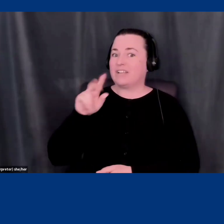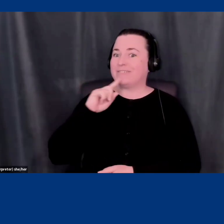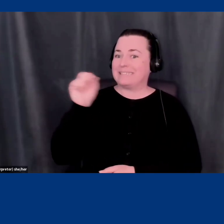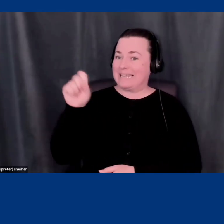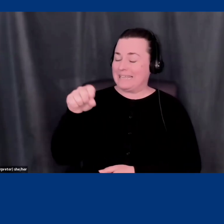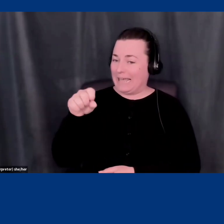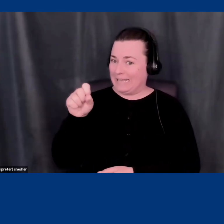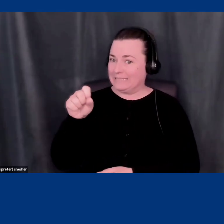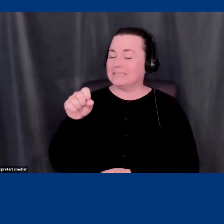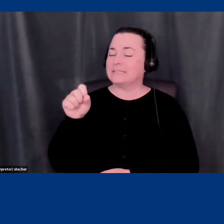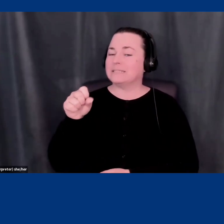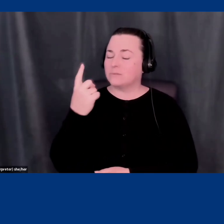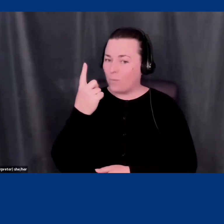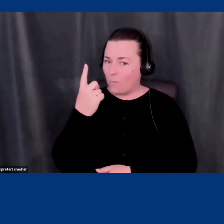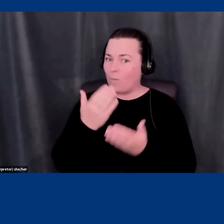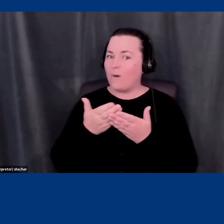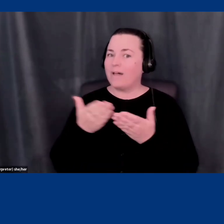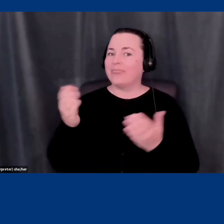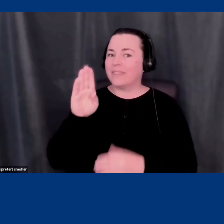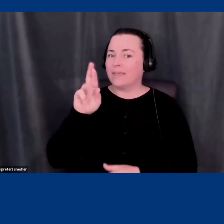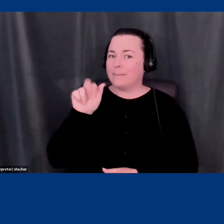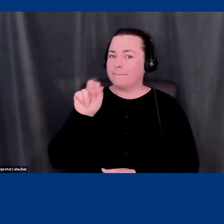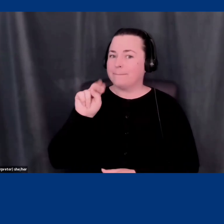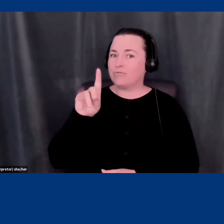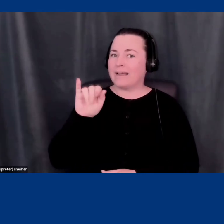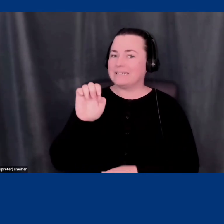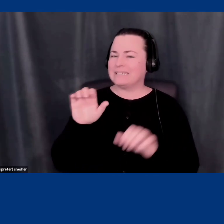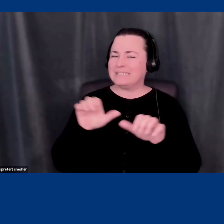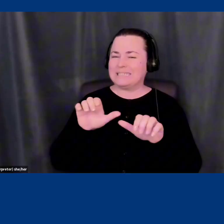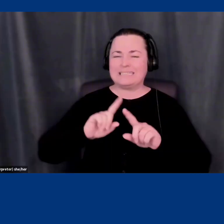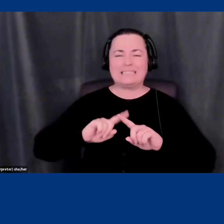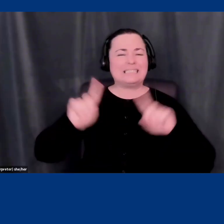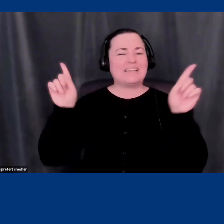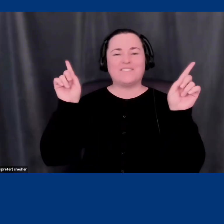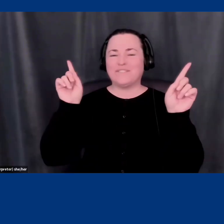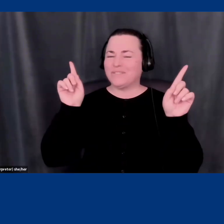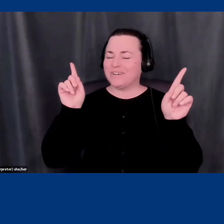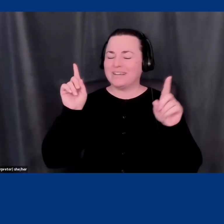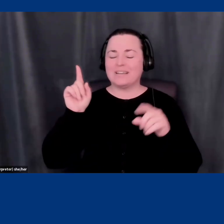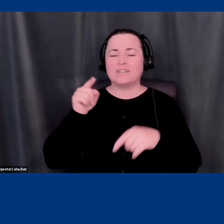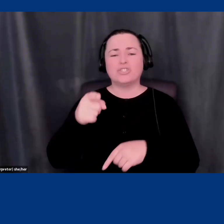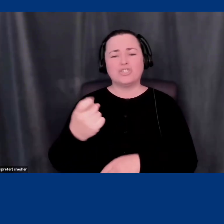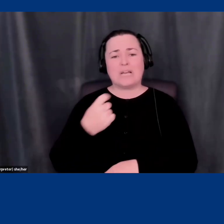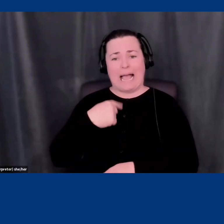One thing that she did different than everybody else is that she asked me, do you want to breastfeed?